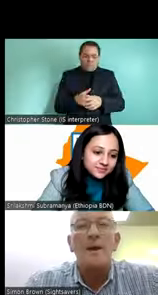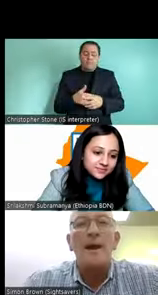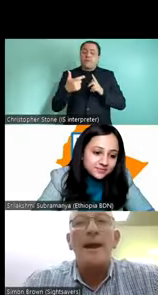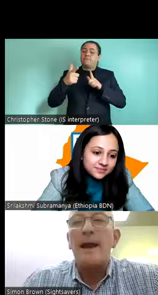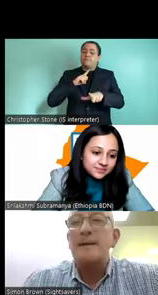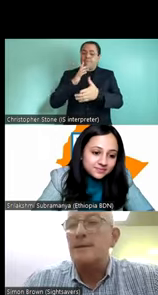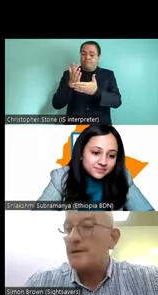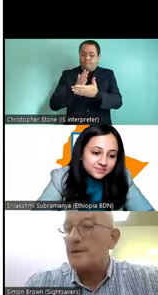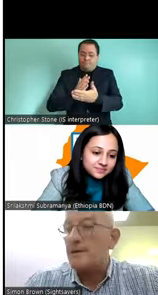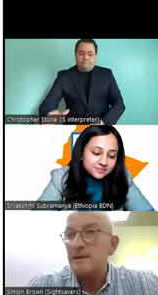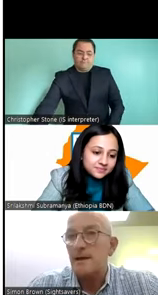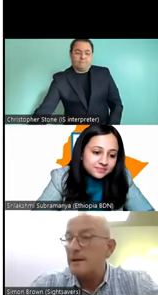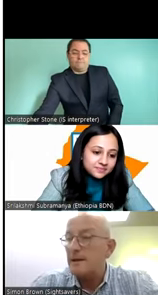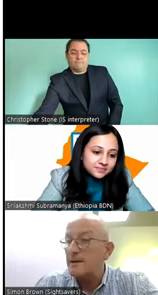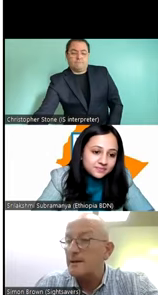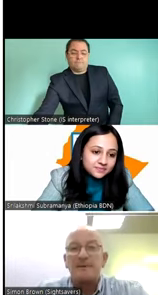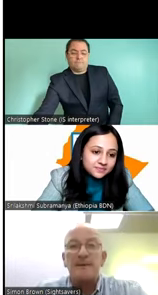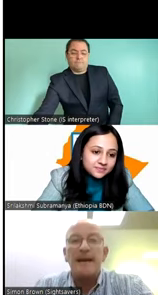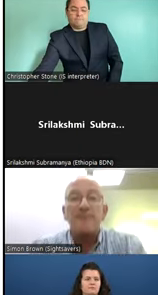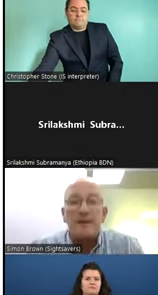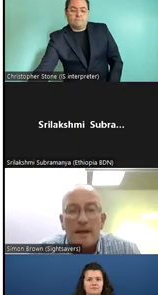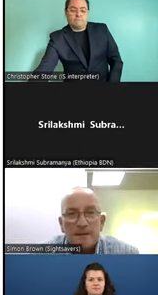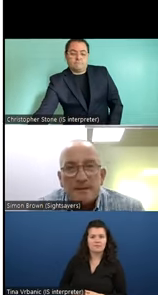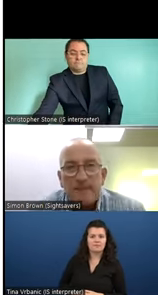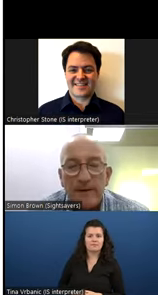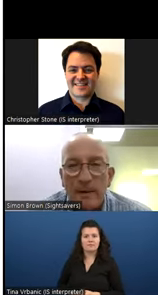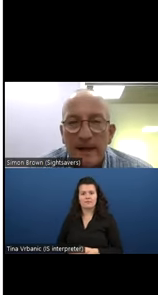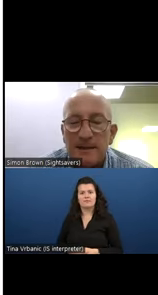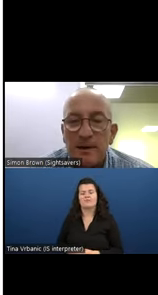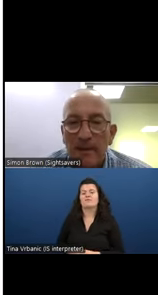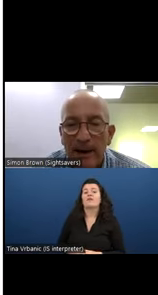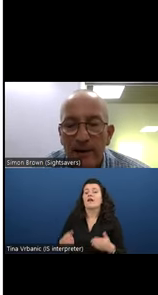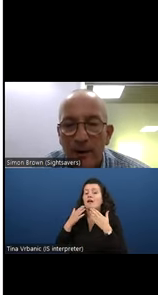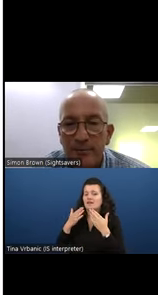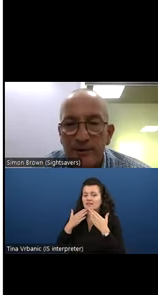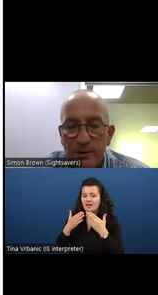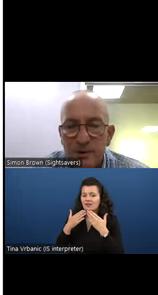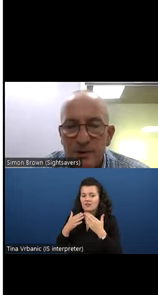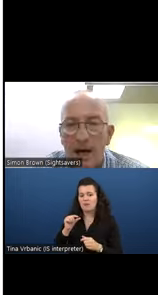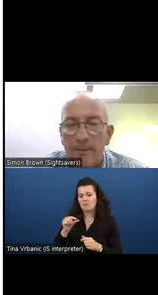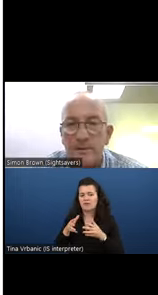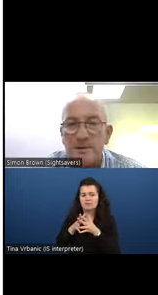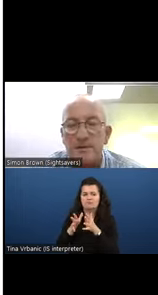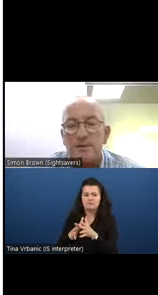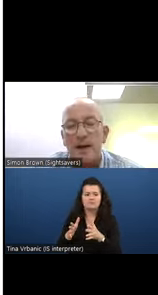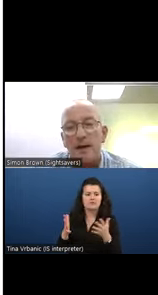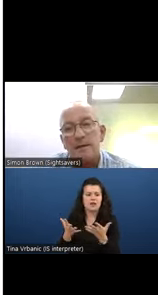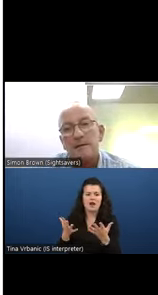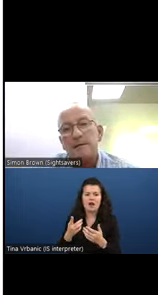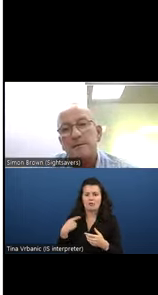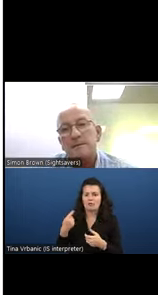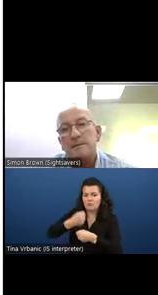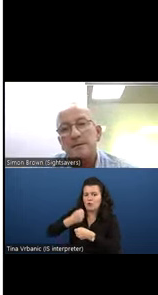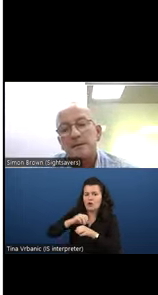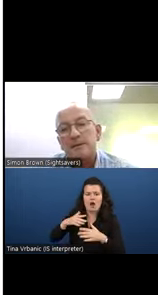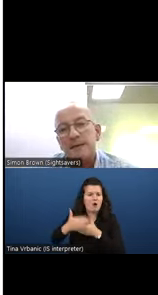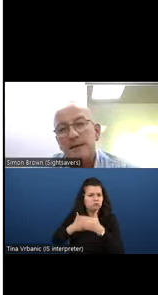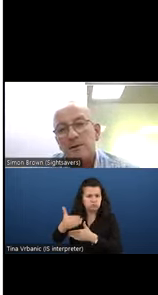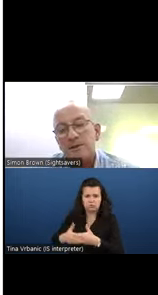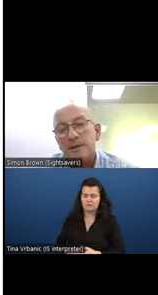12:22:12 Me, yes also spend a few minutes talking a bit about our approach to to disability